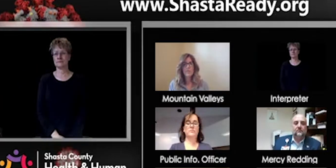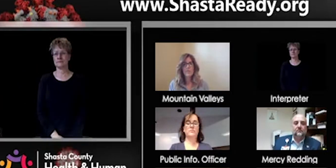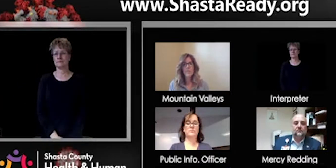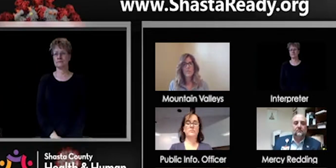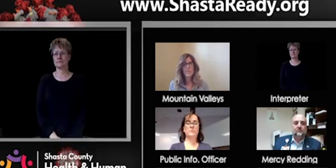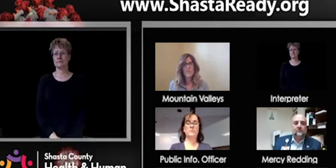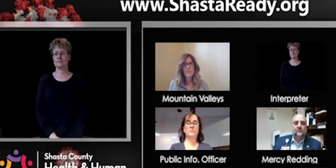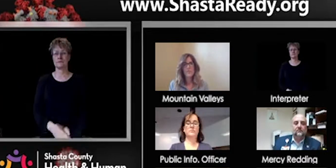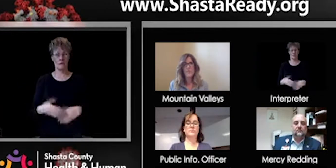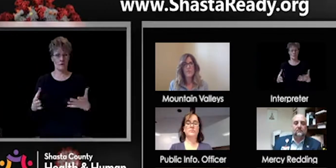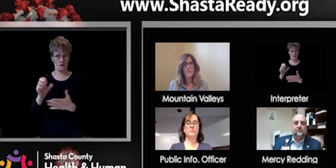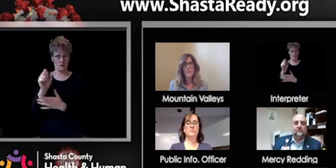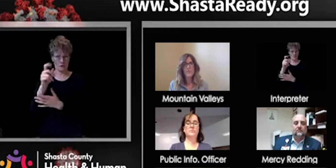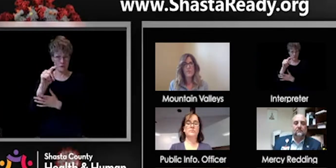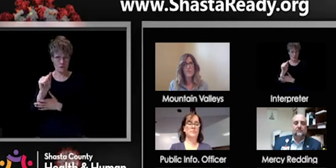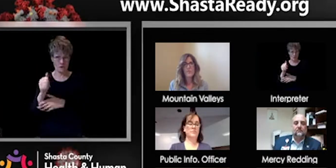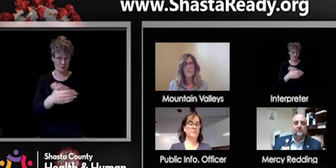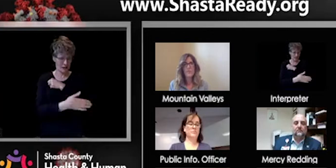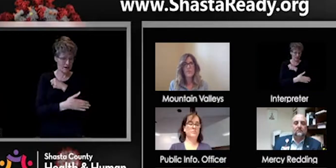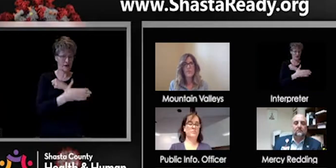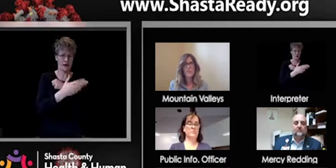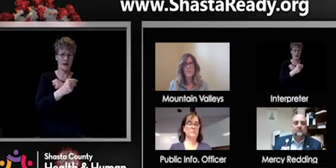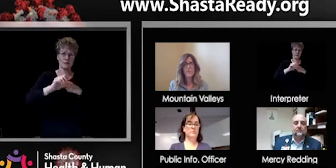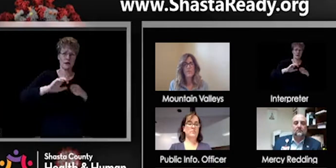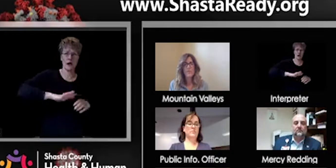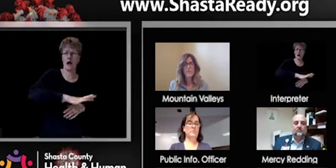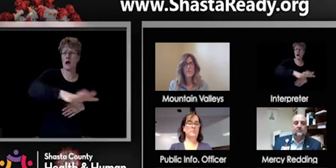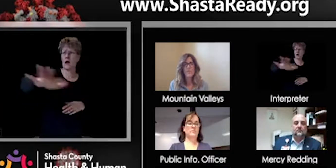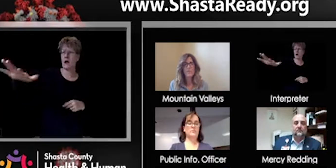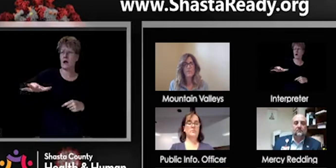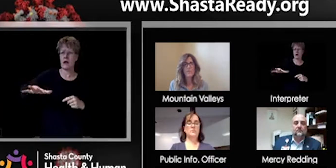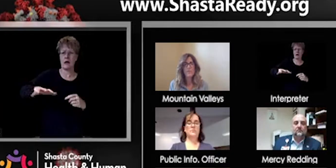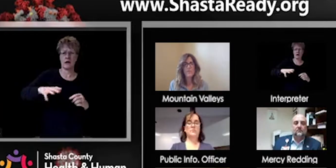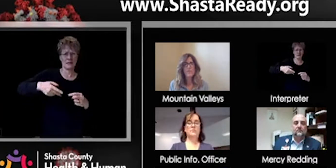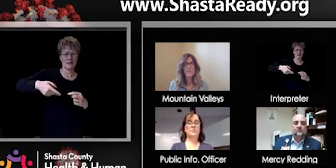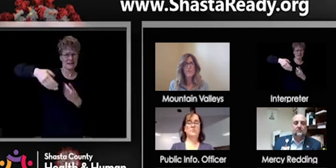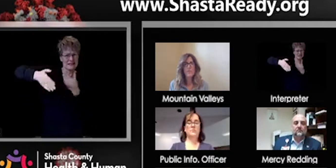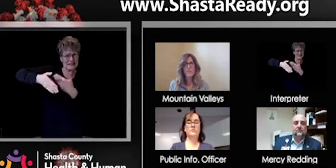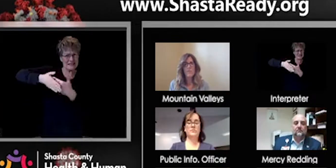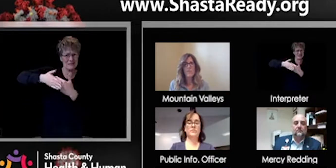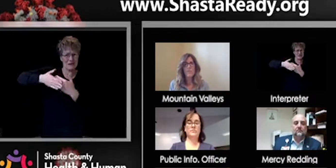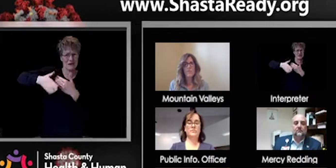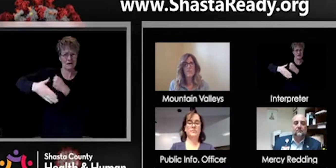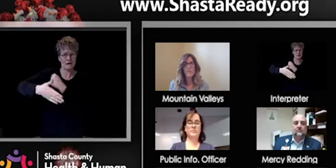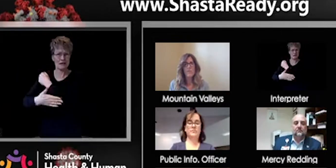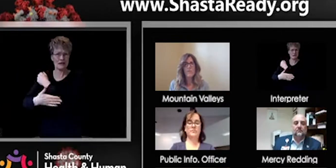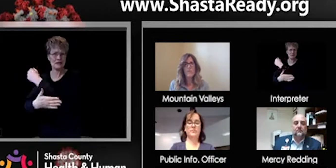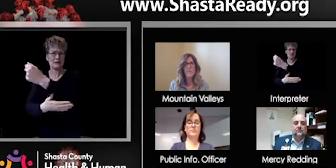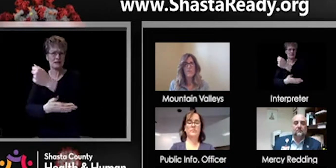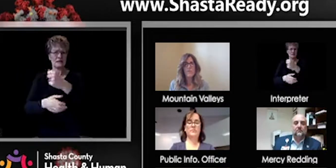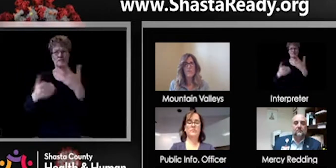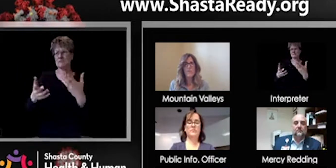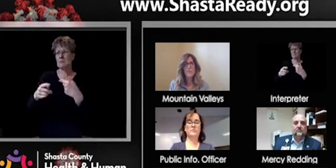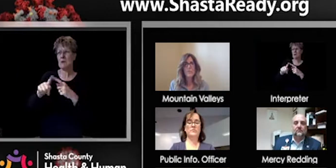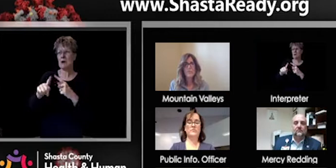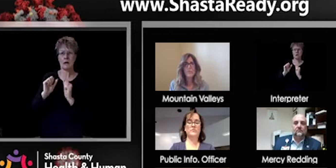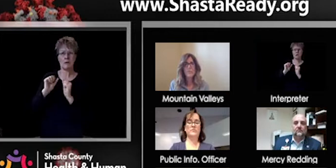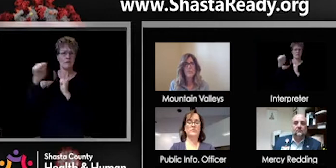are in a different situation clearly, then for example, Santa Clara, other Bay Area counties,